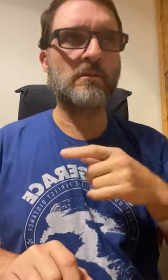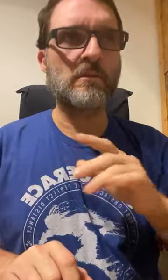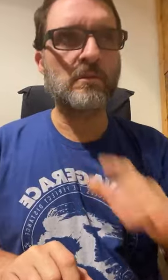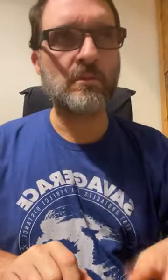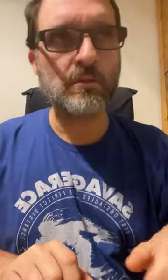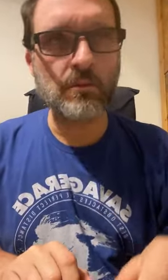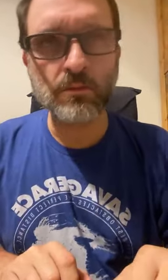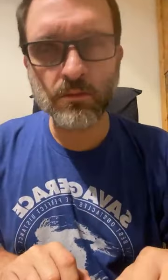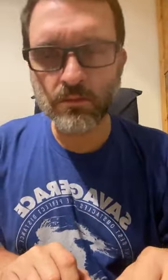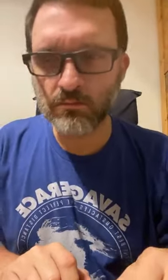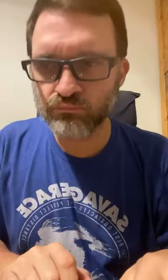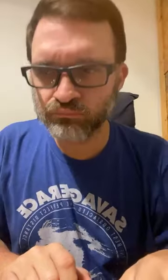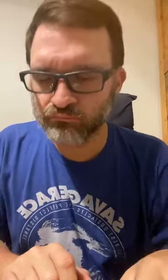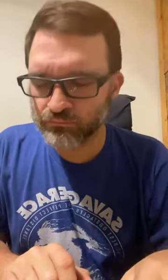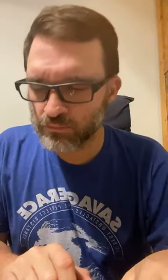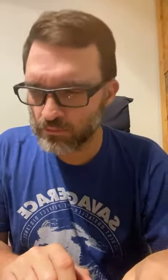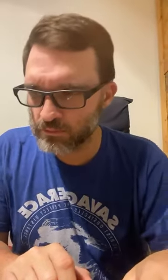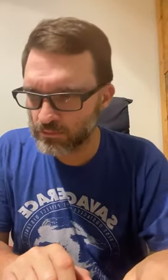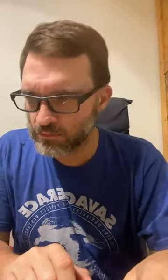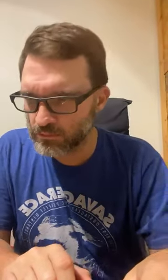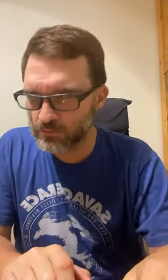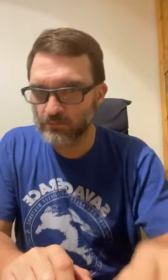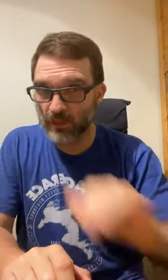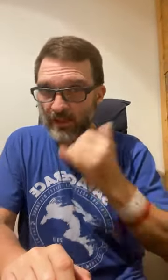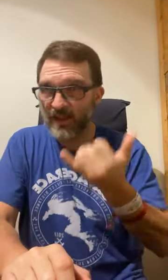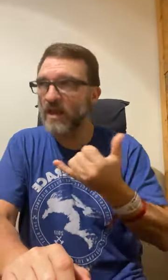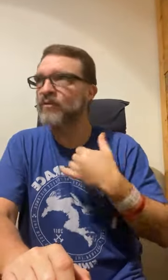I took my pills.